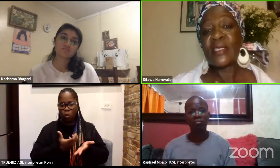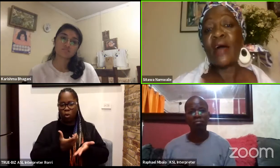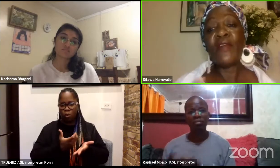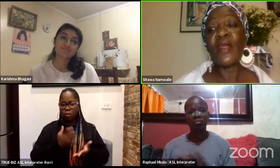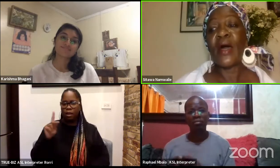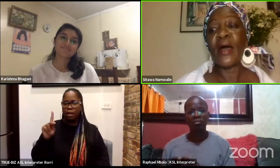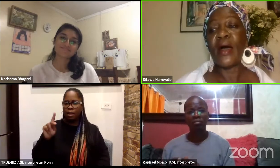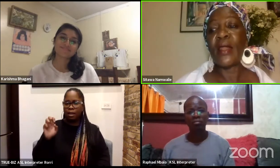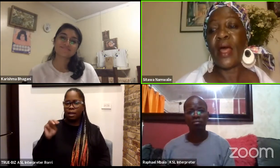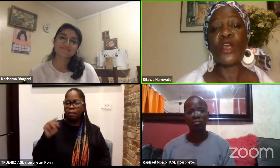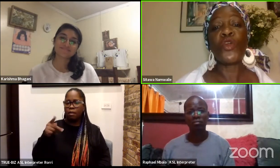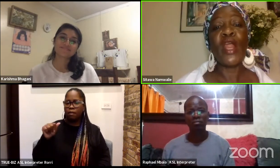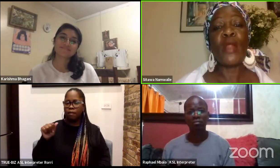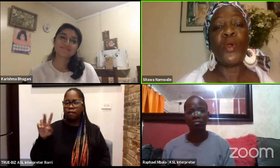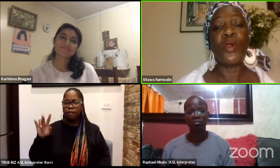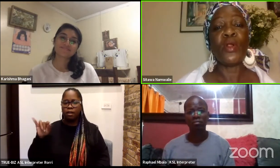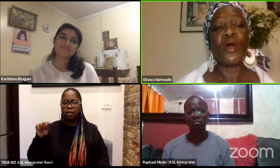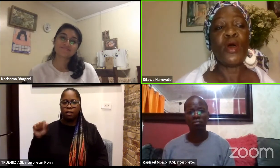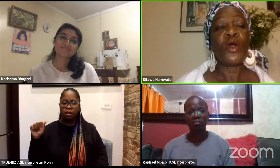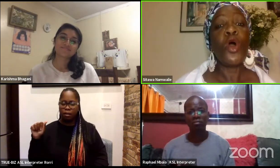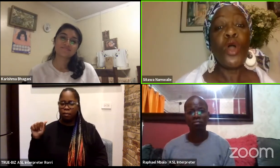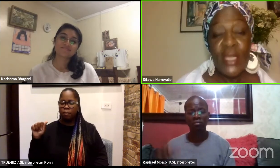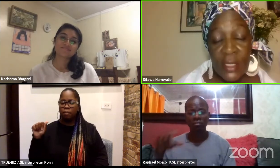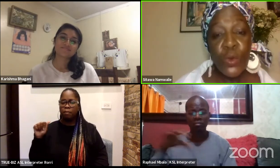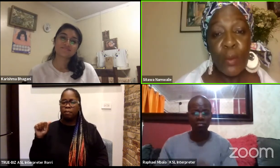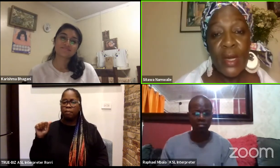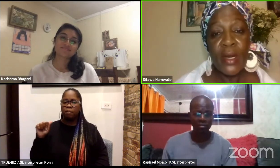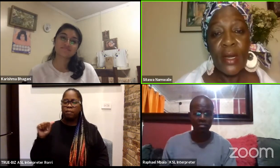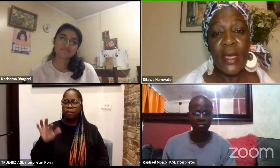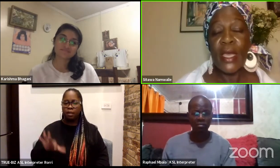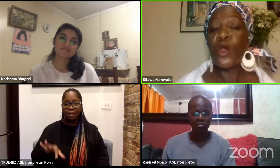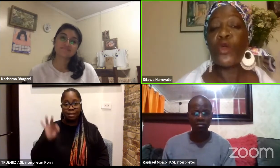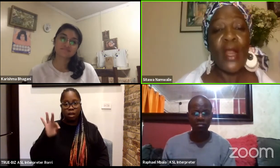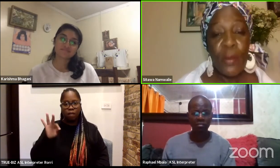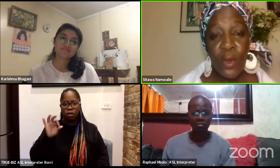discovering an incredible Congolese woman, incredible,